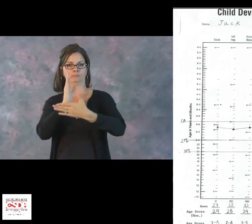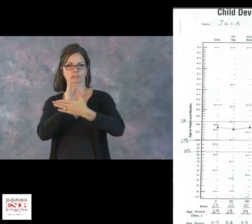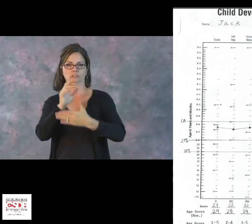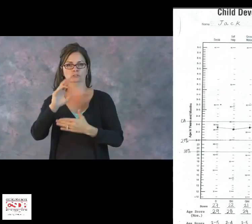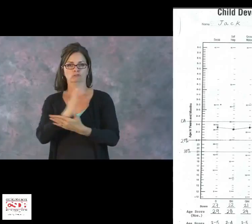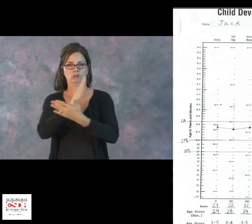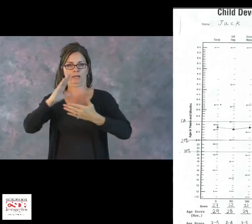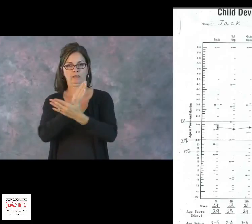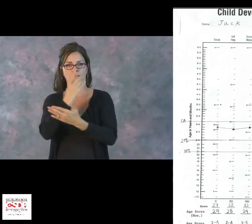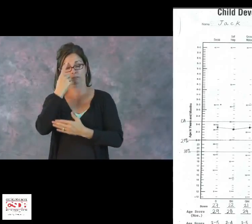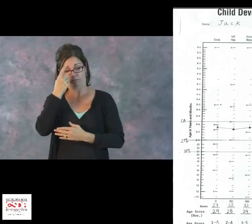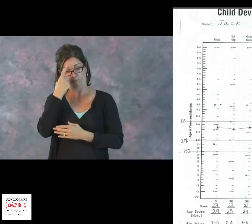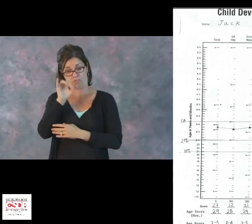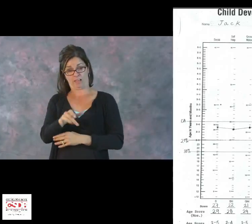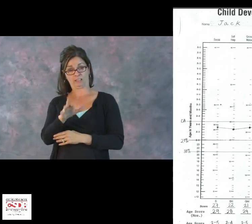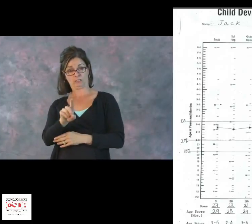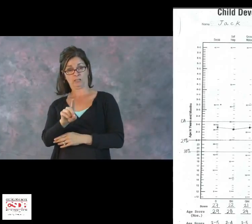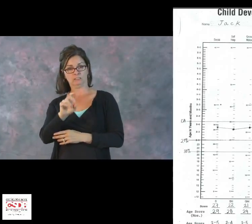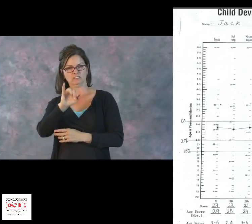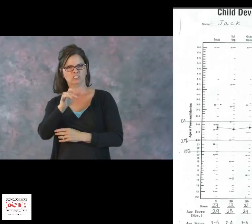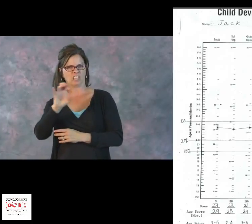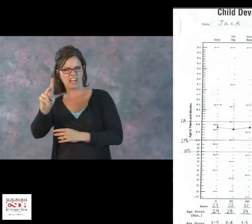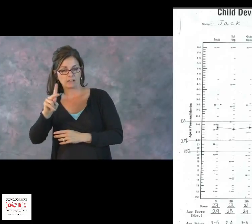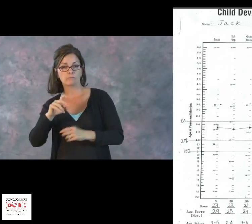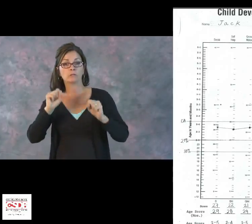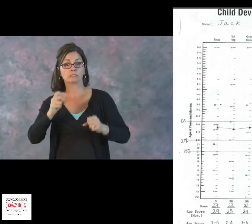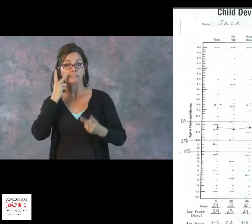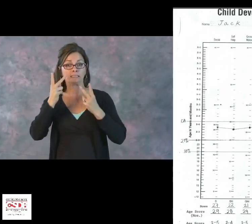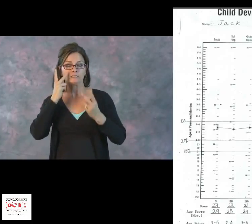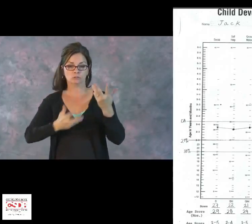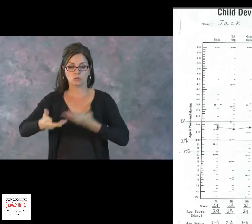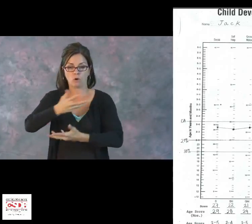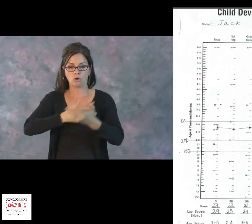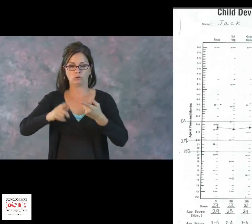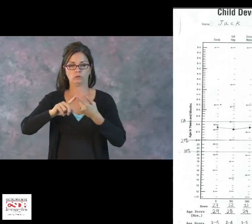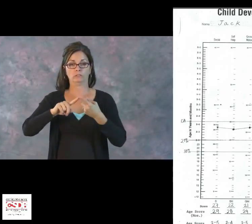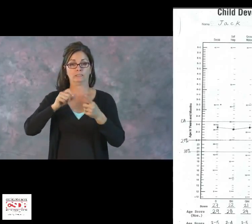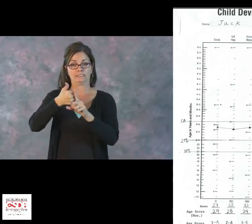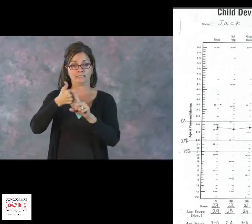So for Jack, we can see his Social, Self Help,